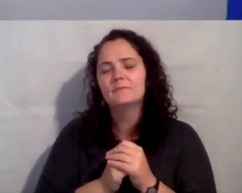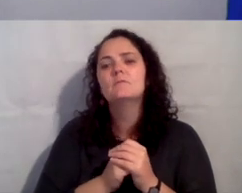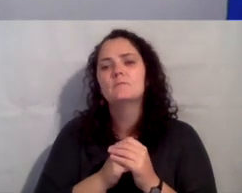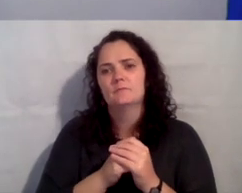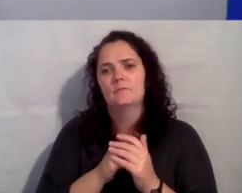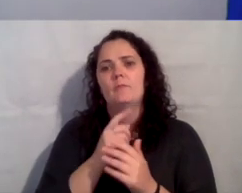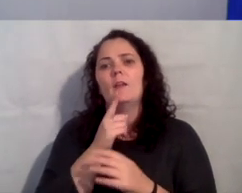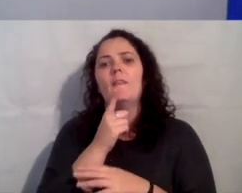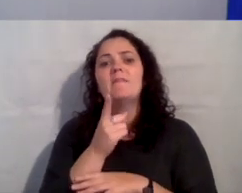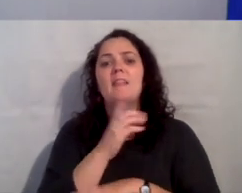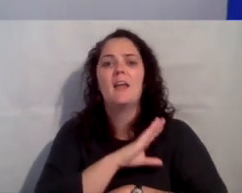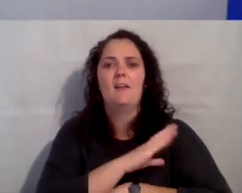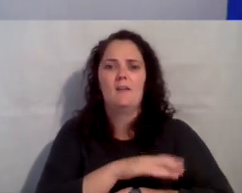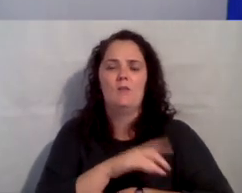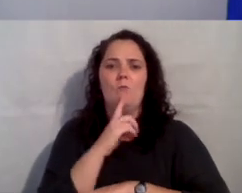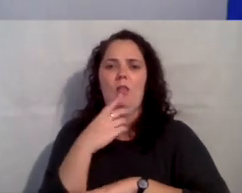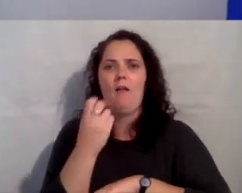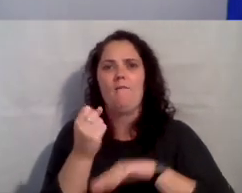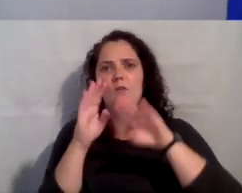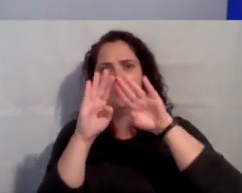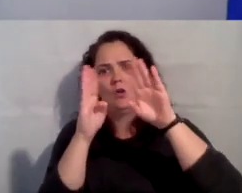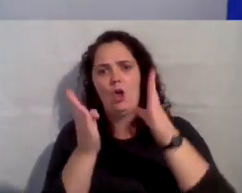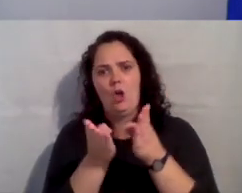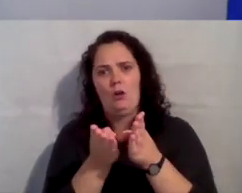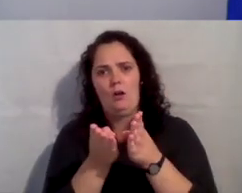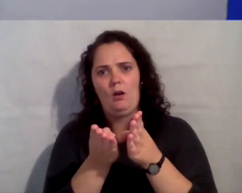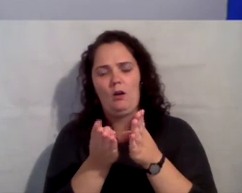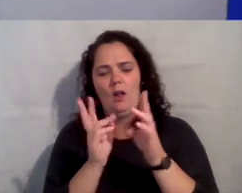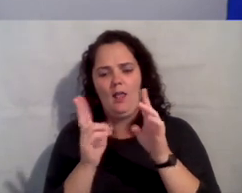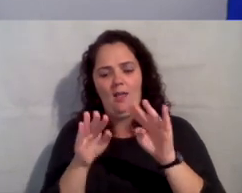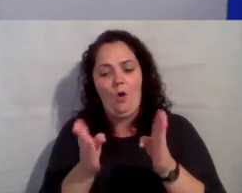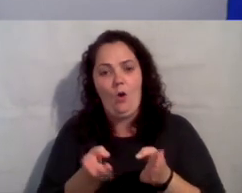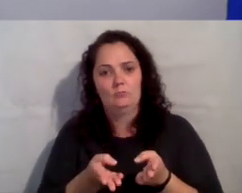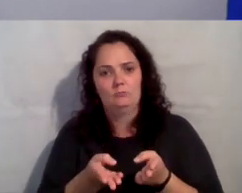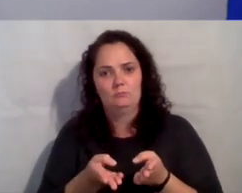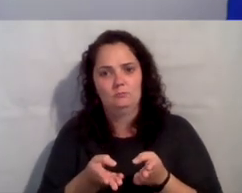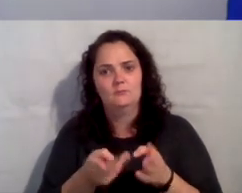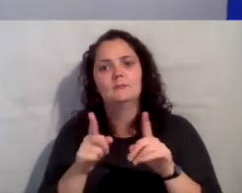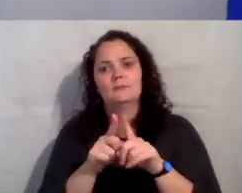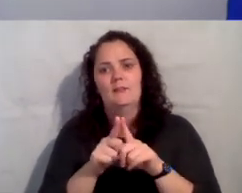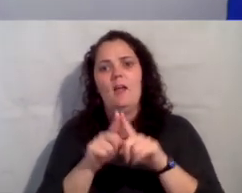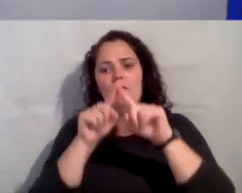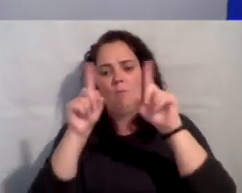these convex forms, so it's a convex form and another convex form and another convex form